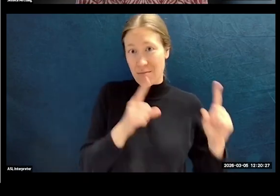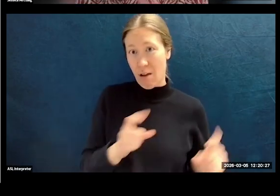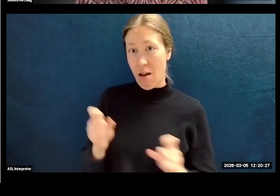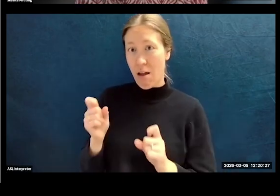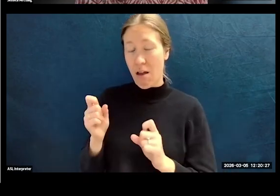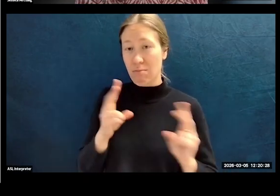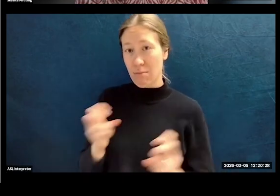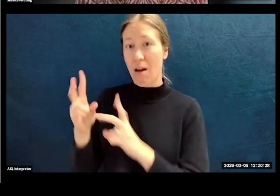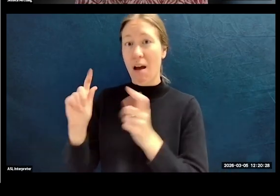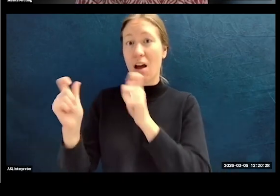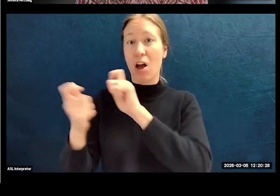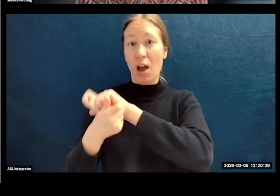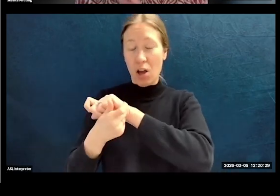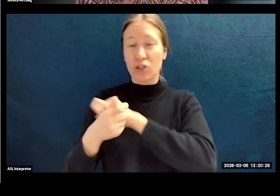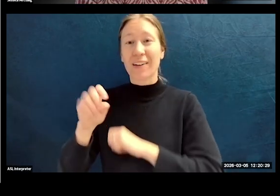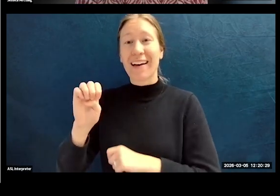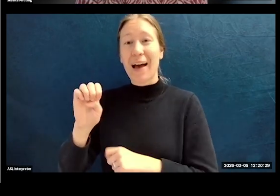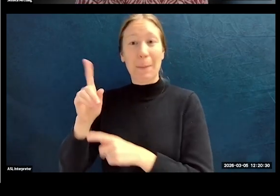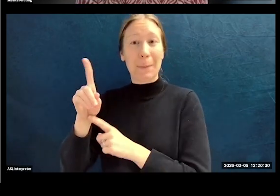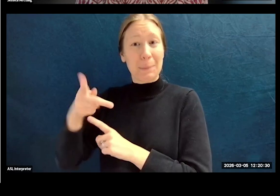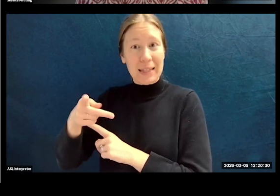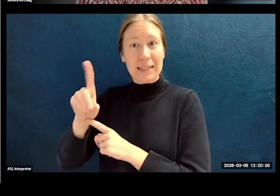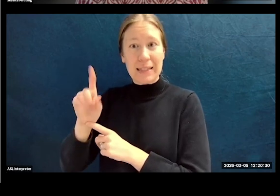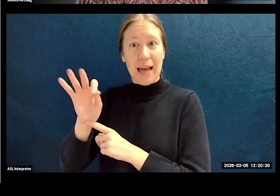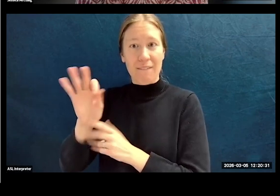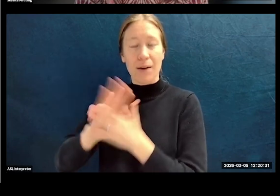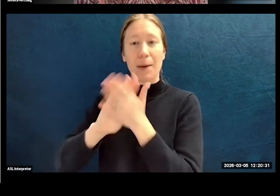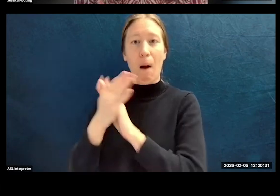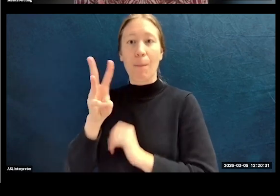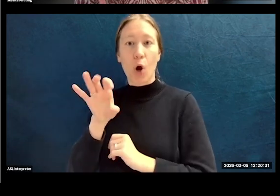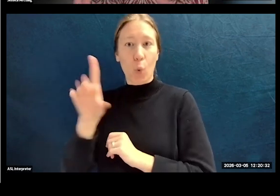into a Word file, especially with poor OCR text.